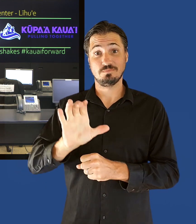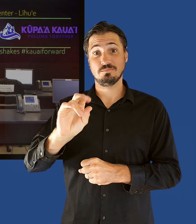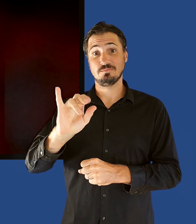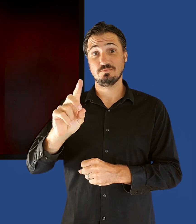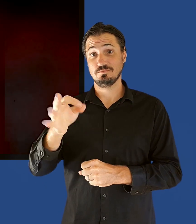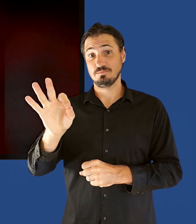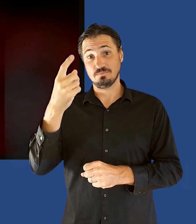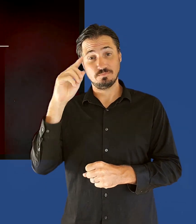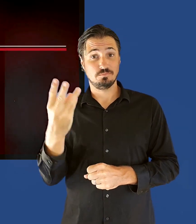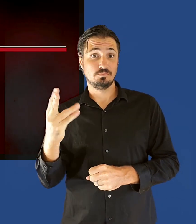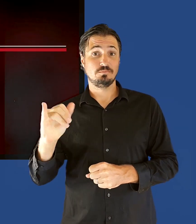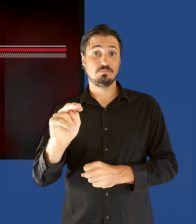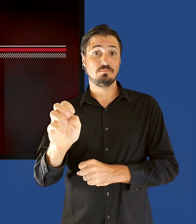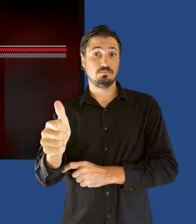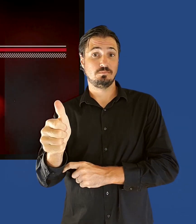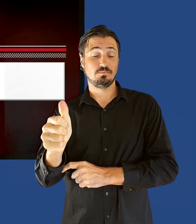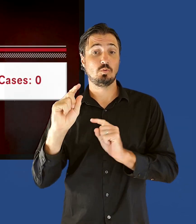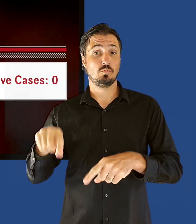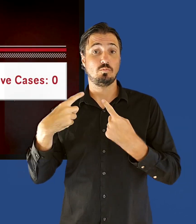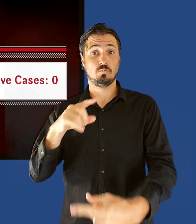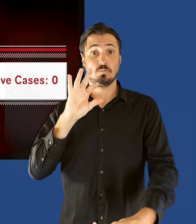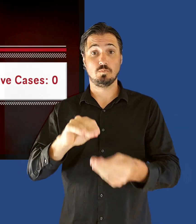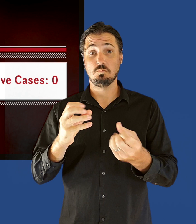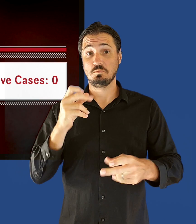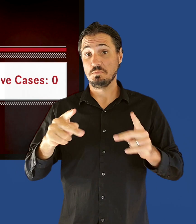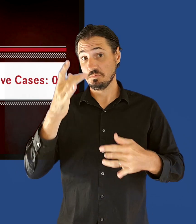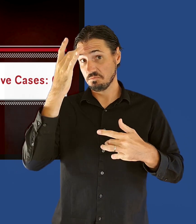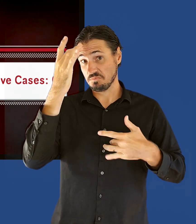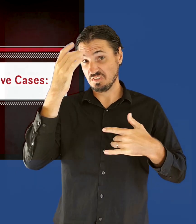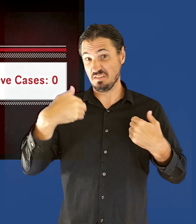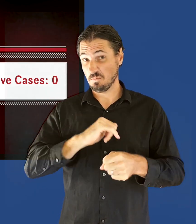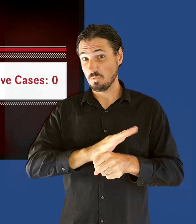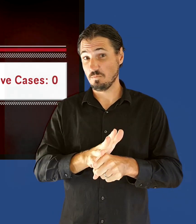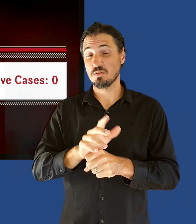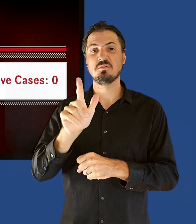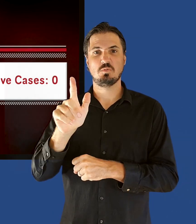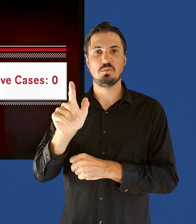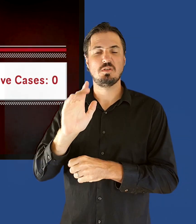Our cumulative number of confirmed cases remains at 21, and all cases have now recovered or left the island.